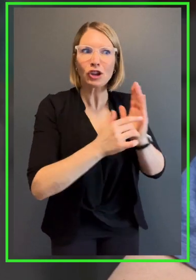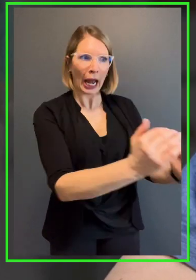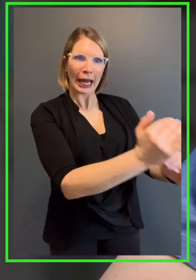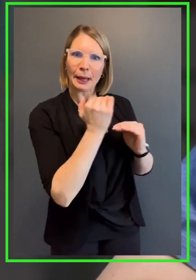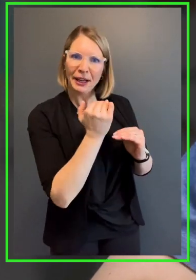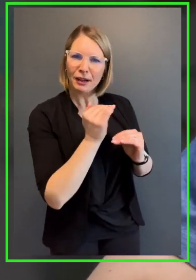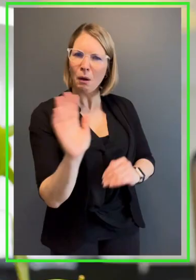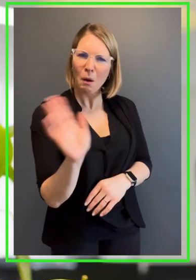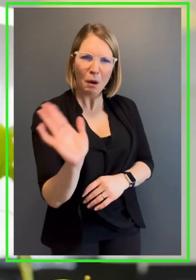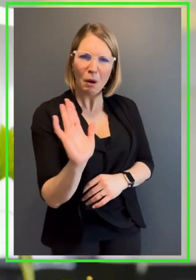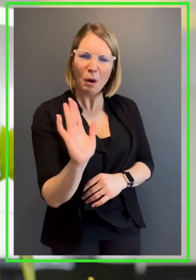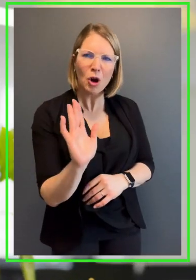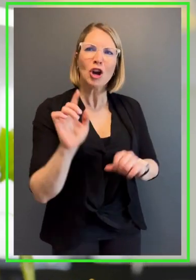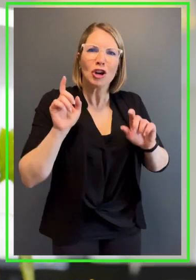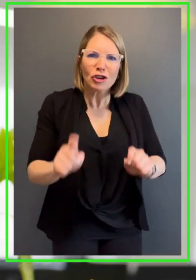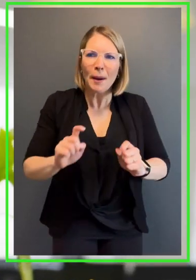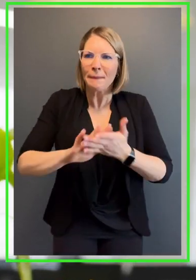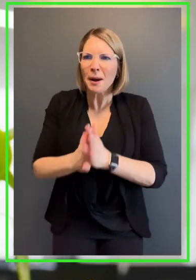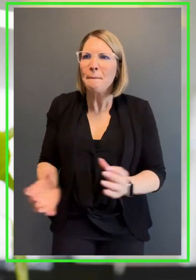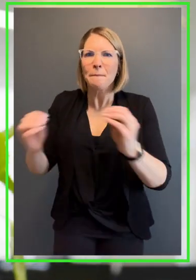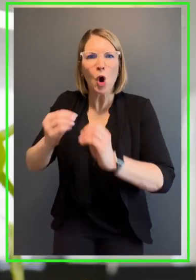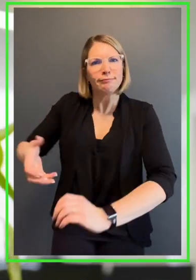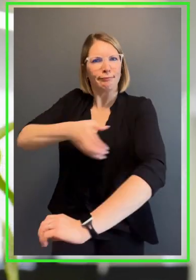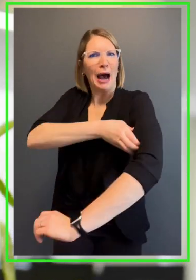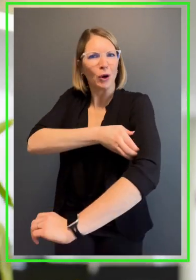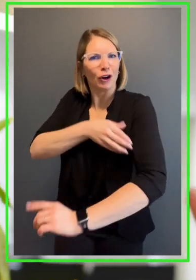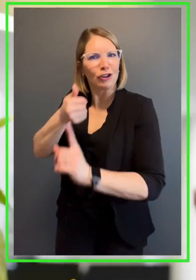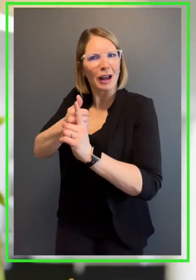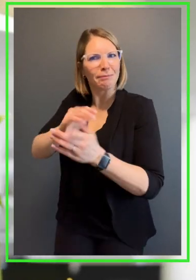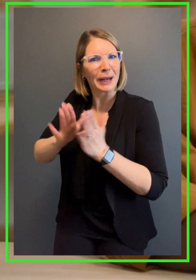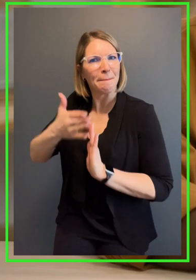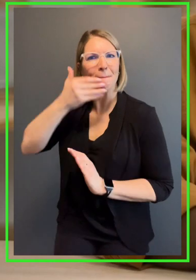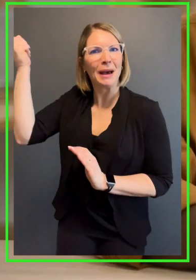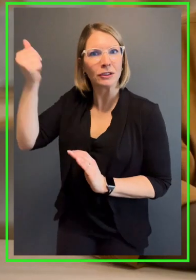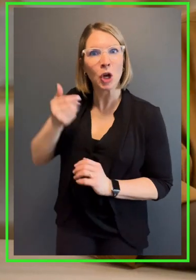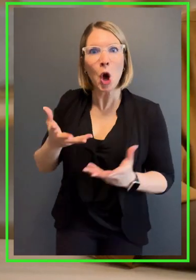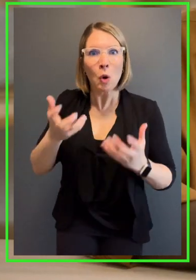learning opportunities, but should enable and empower all learners to do their best to begin your journey toward